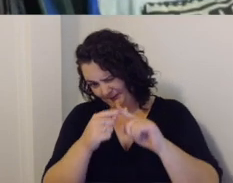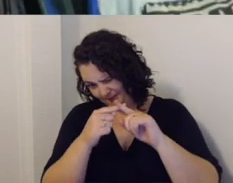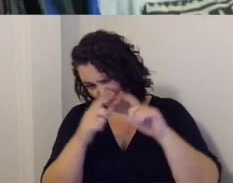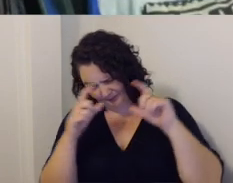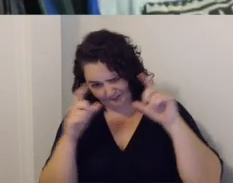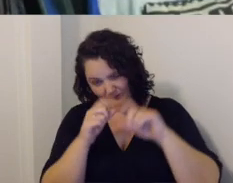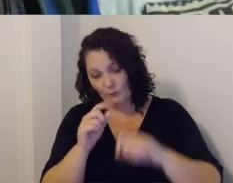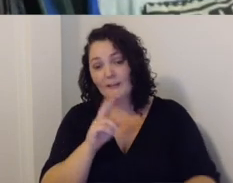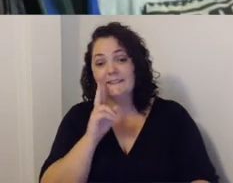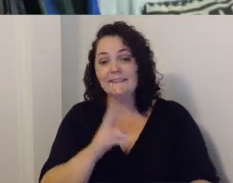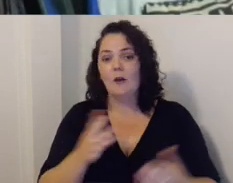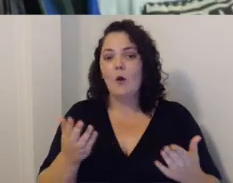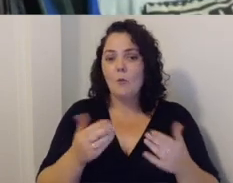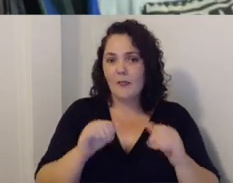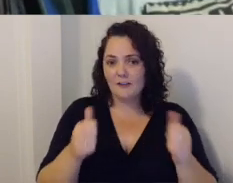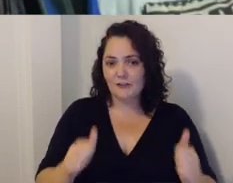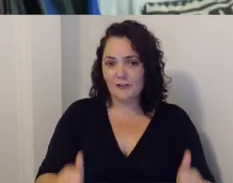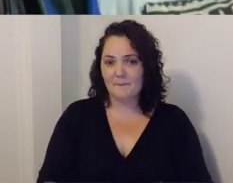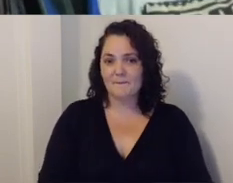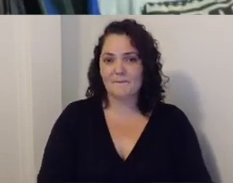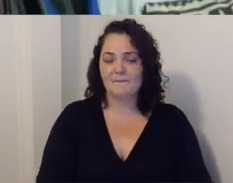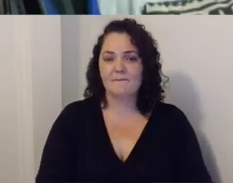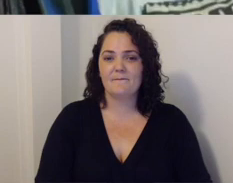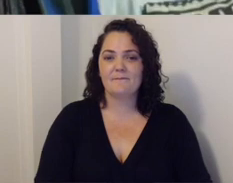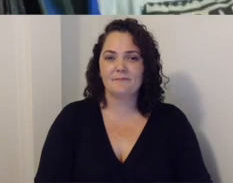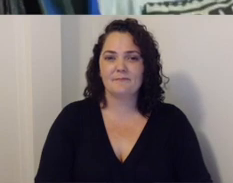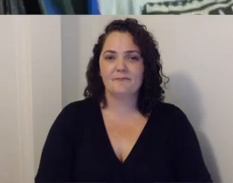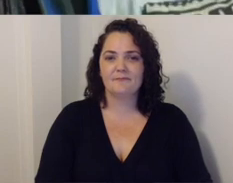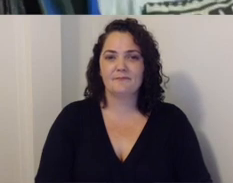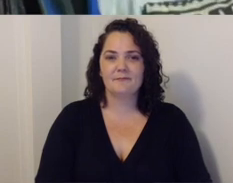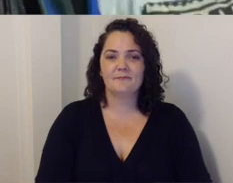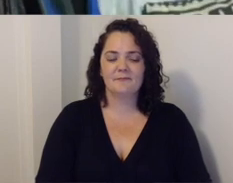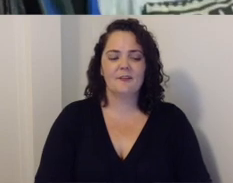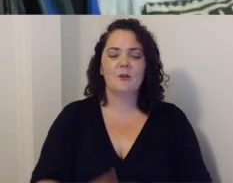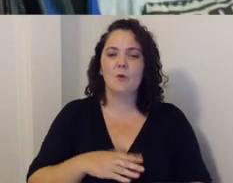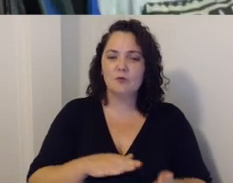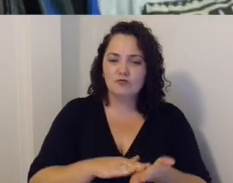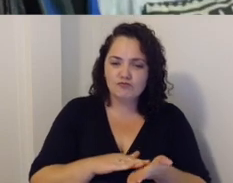down and get those big shapes and keep rubbing and refining and rubbing and refining and building up